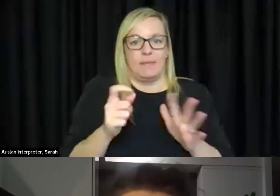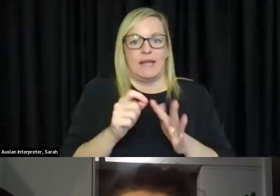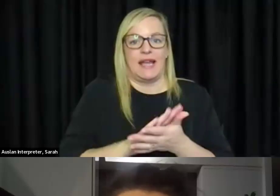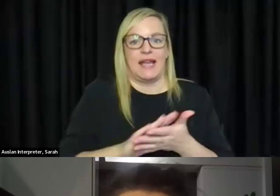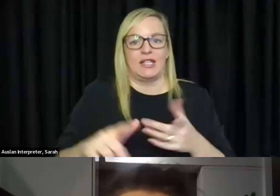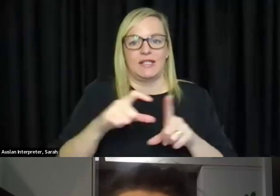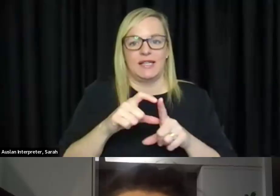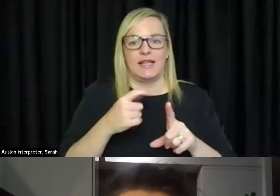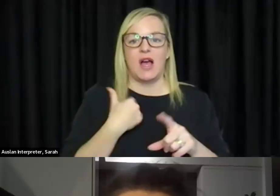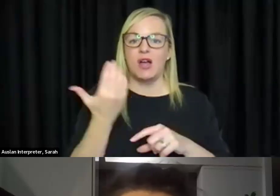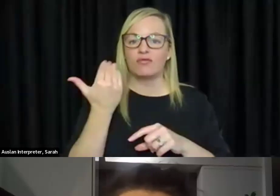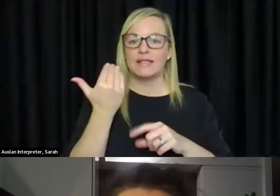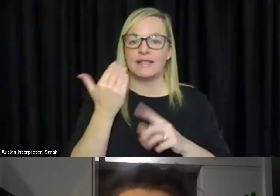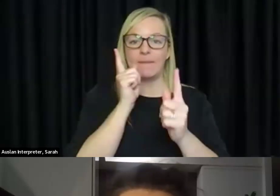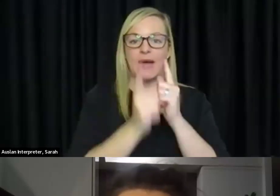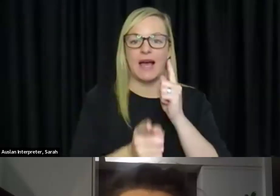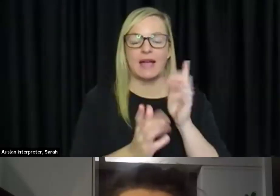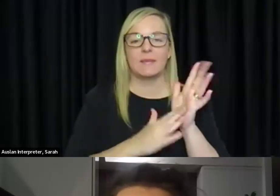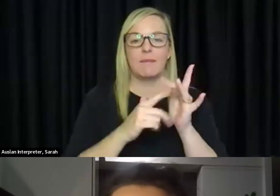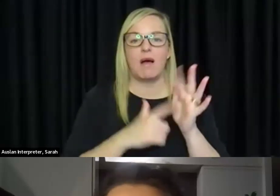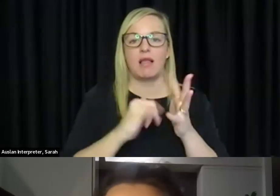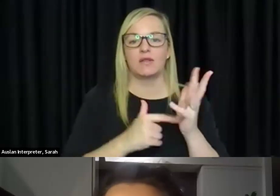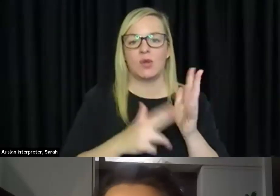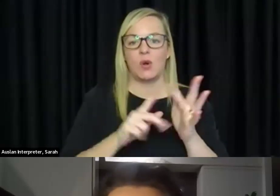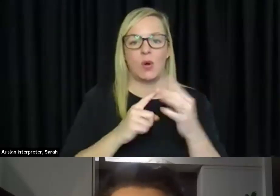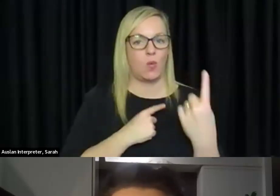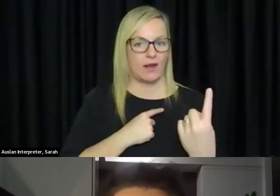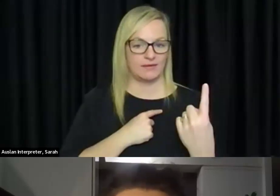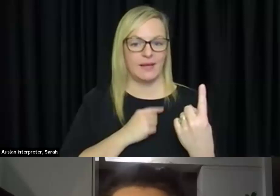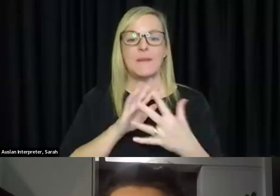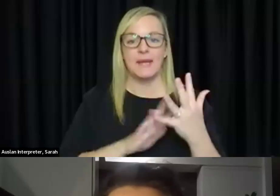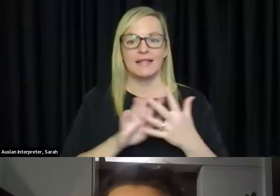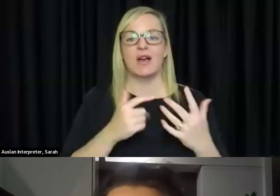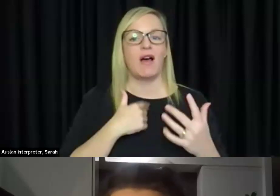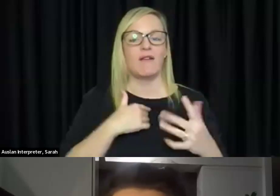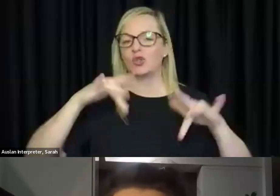passed my milestone 1 which essentially means I haven't necessarily conducted any of my own